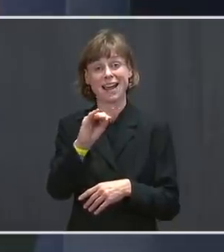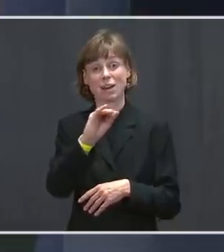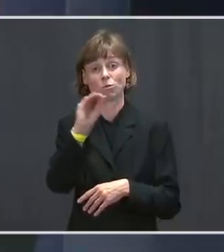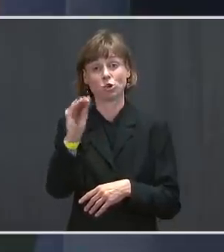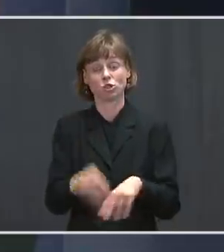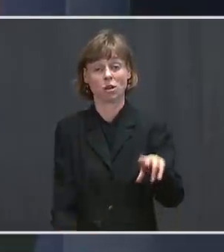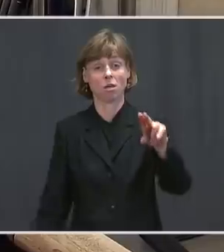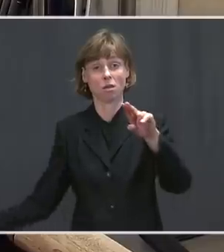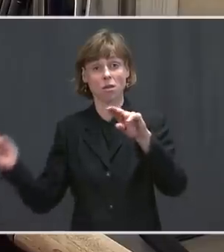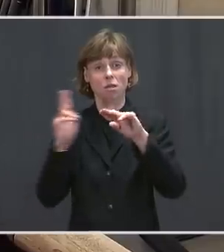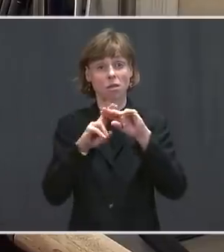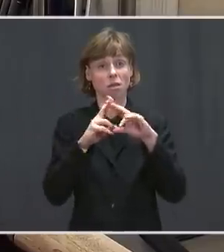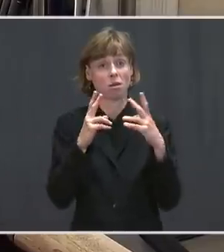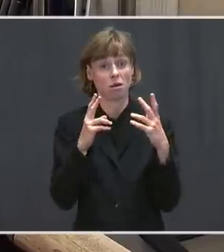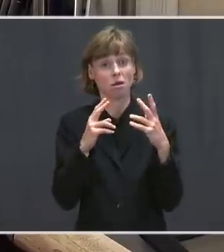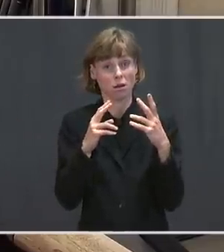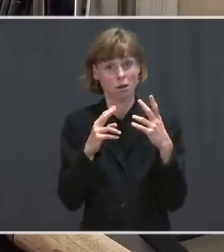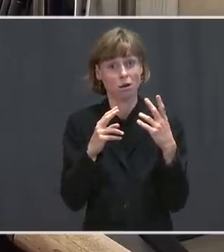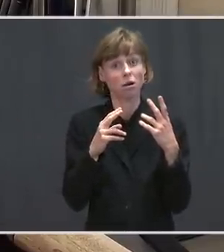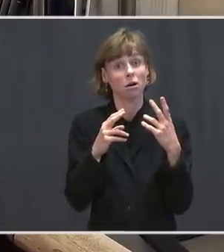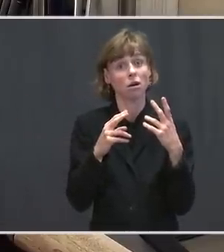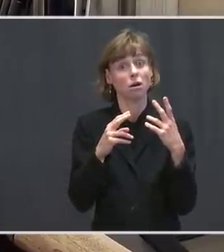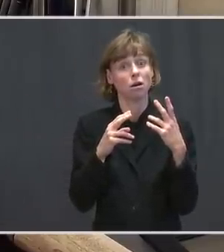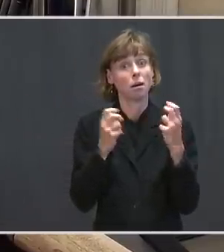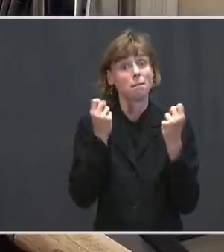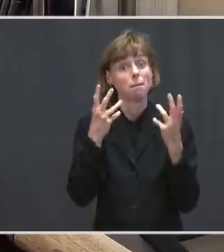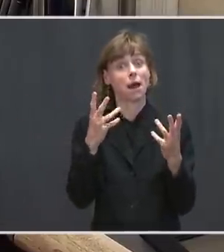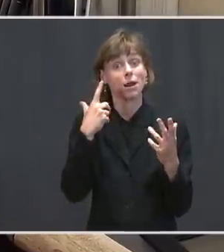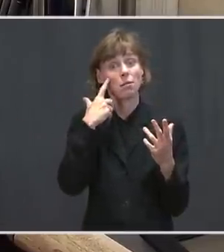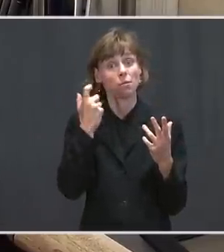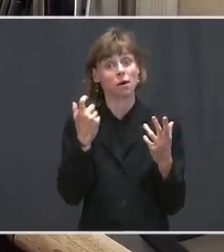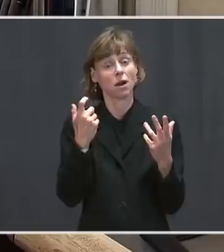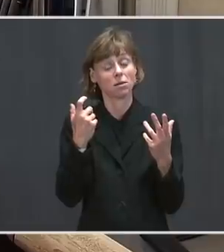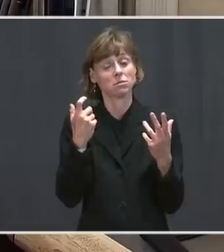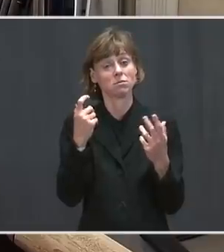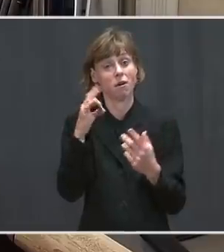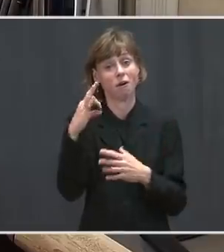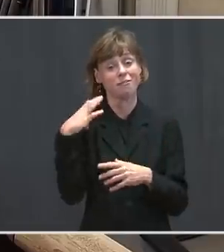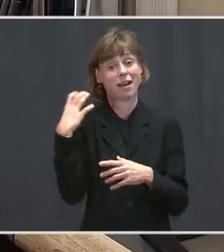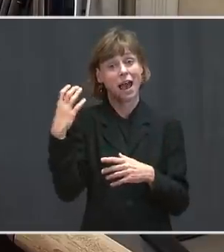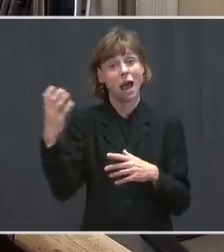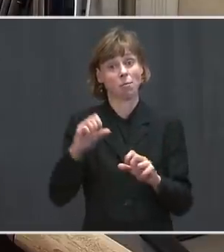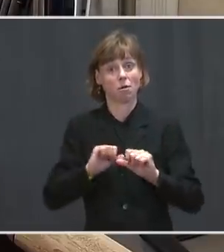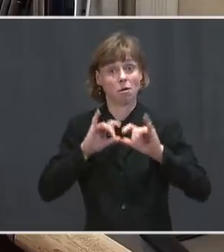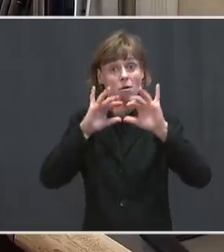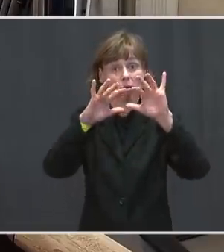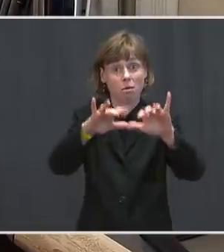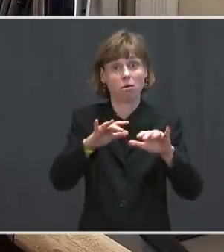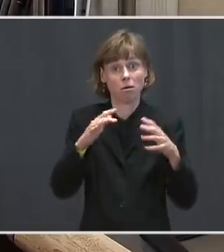A lot of this of course had to do amid that all the coverage related to the Capitol riots. The president promised to act on day one on this issue.